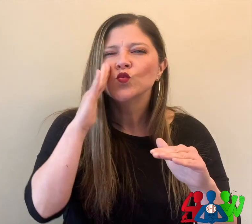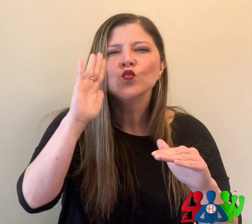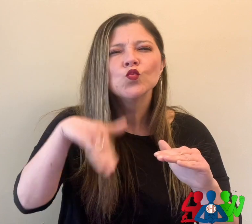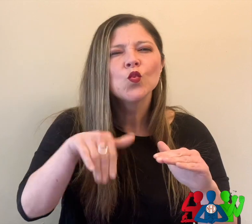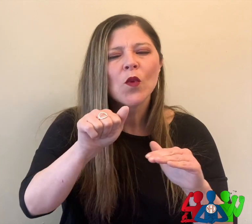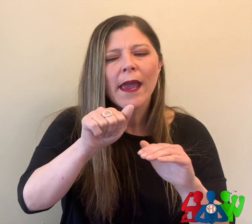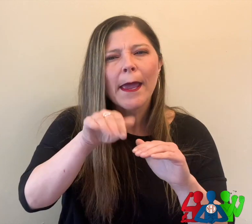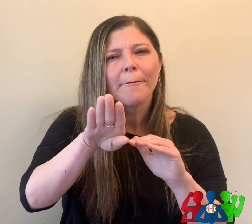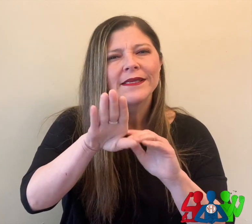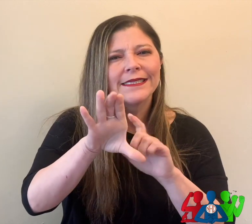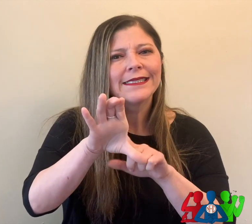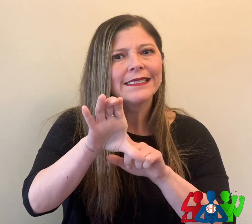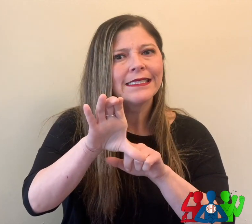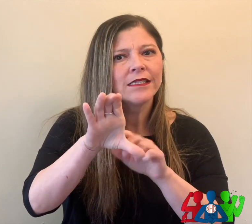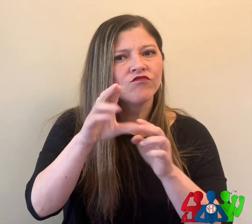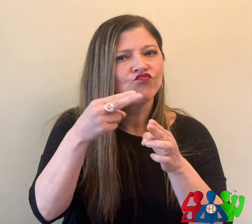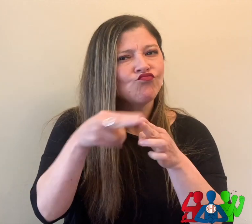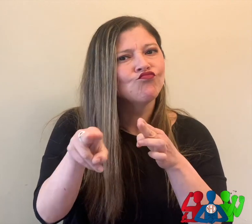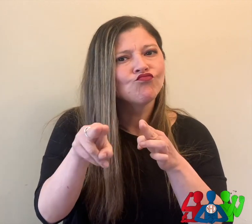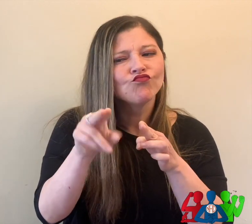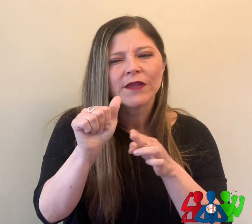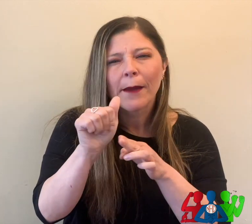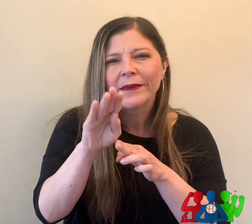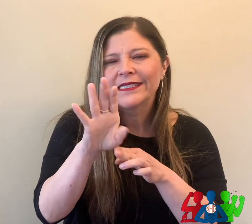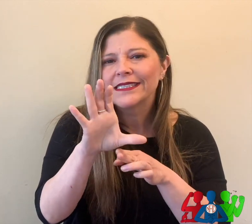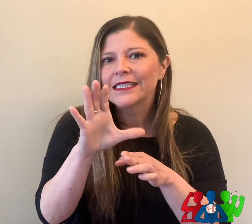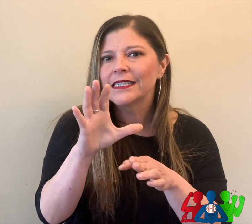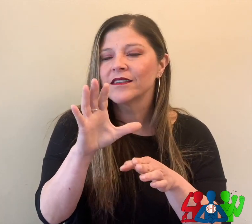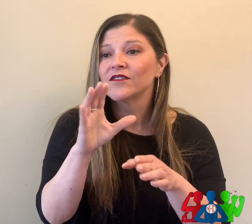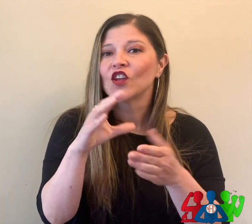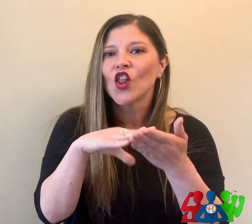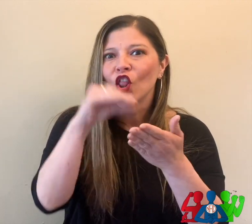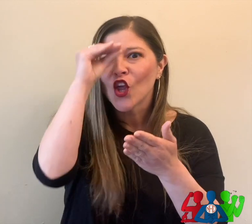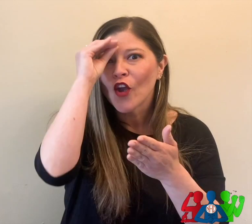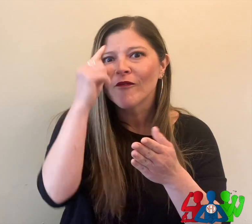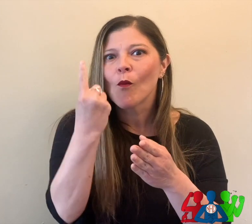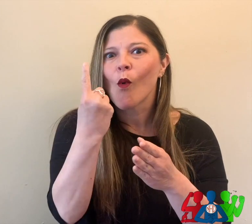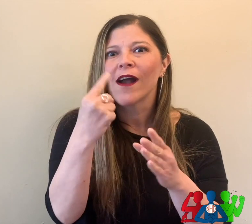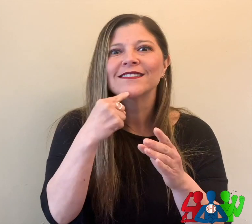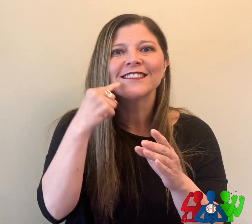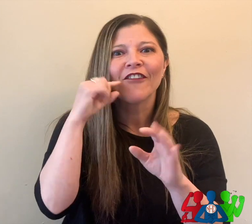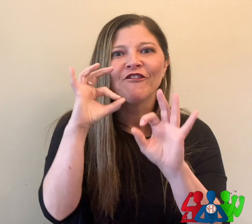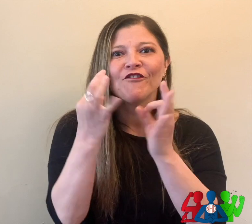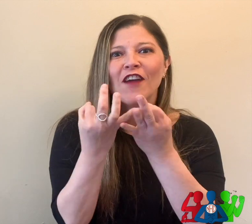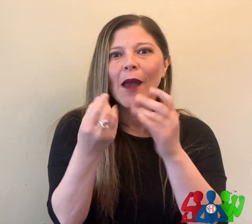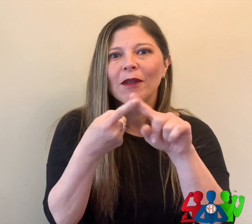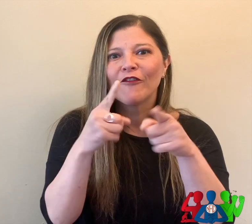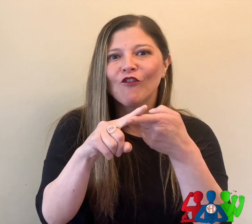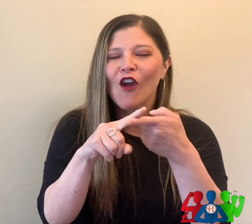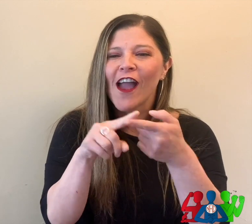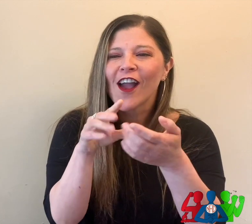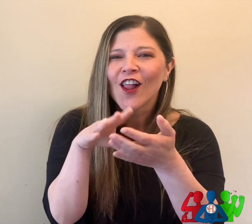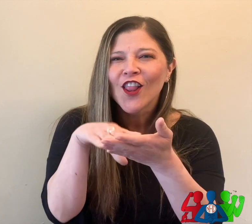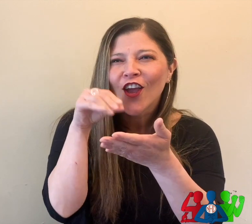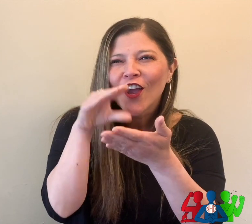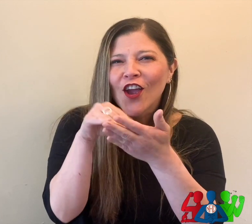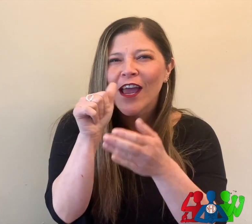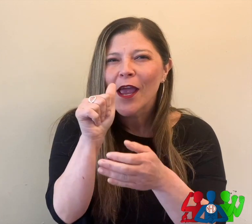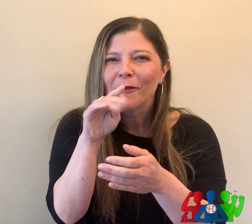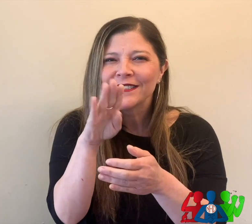didn't sign. Growing up I knew the alphabet in sign language, which I had learned from a